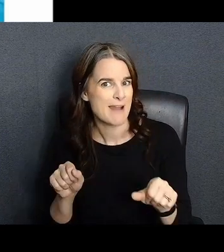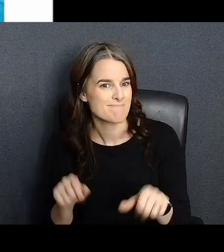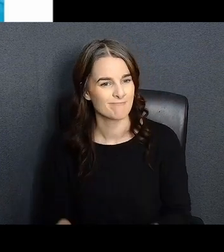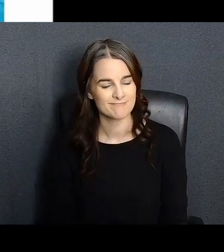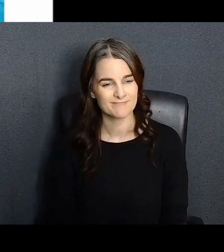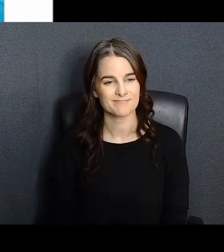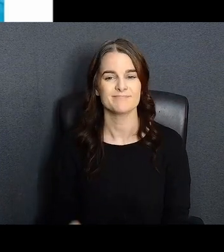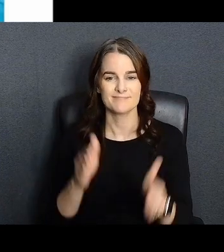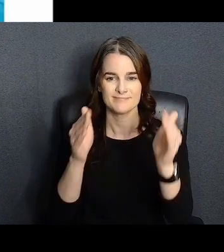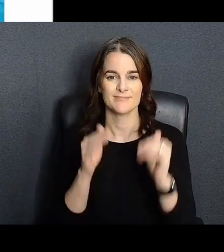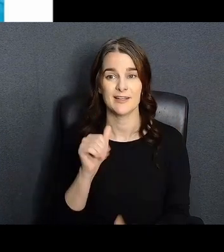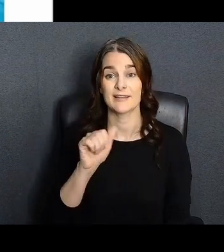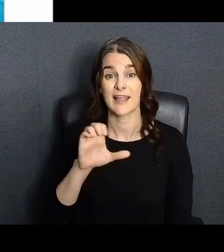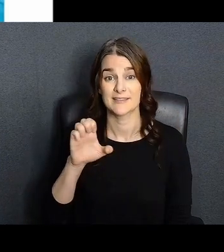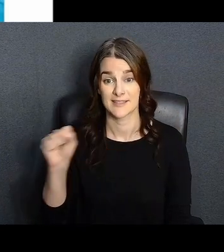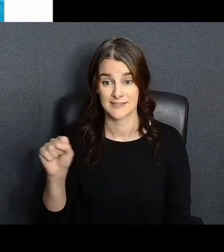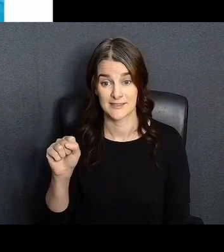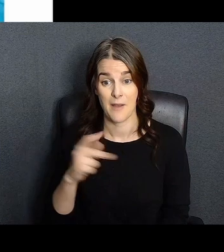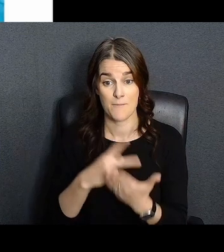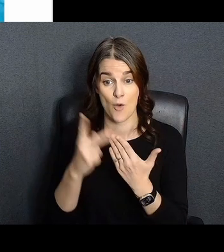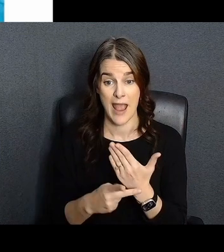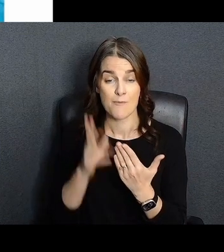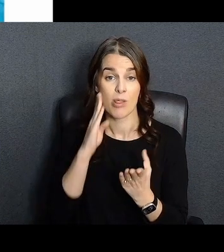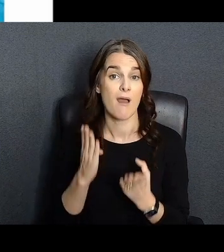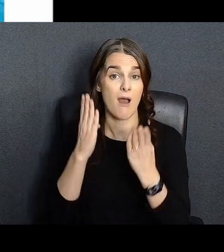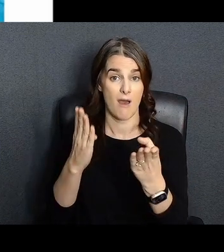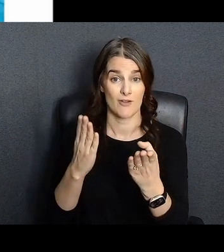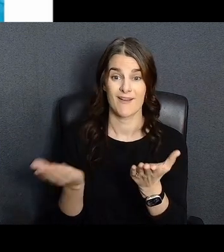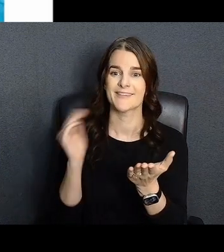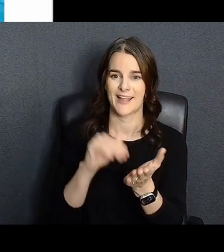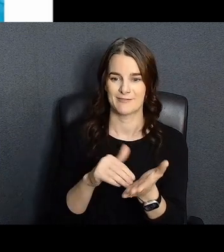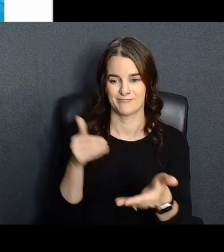we are offering this again on this coming July in 2025.